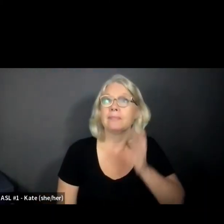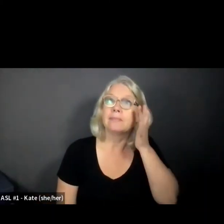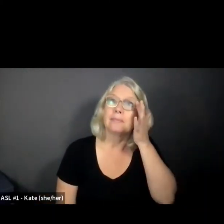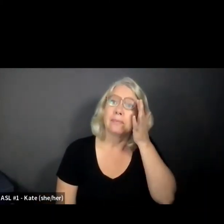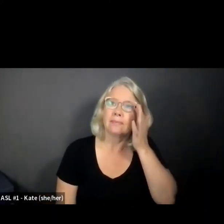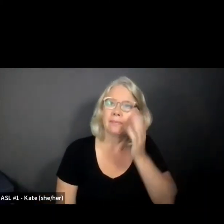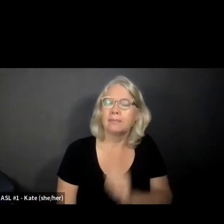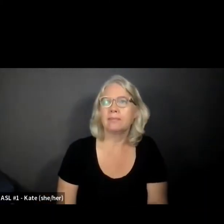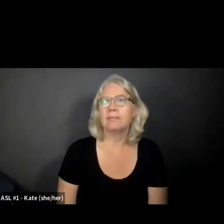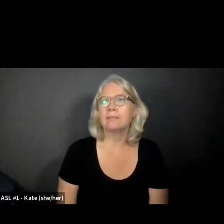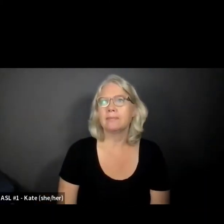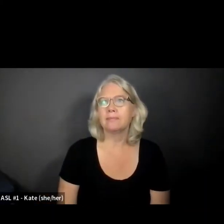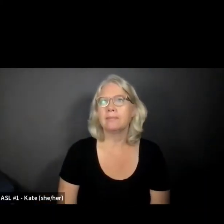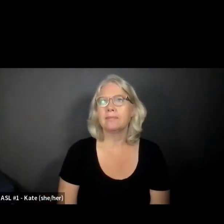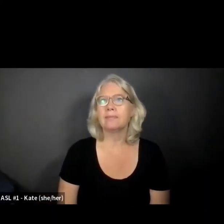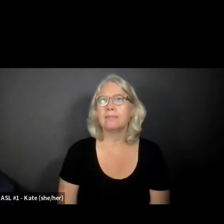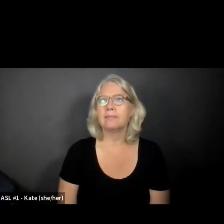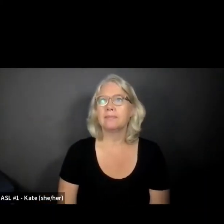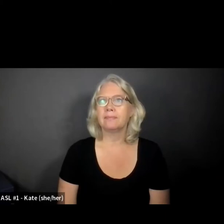NOTED.